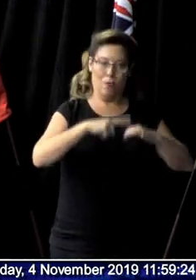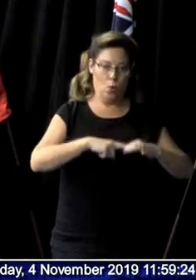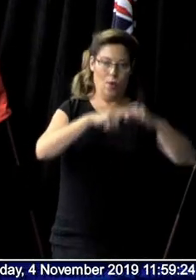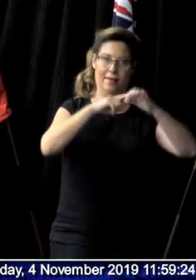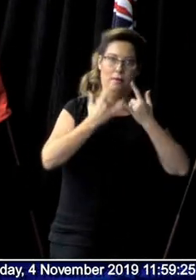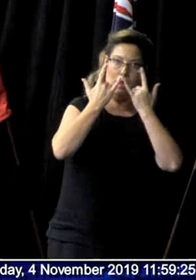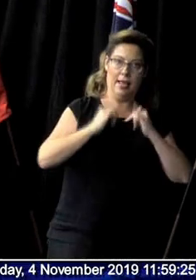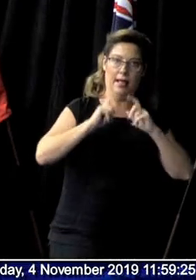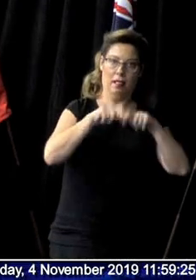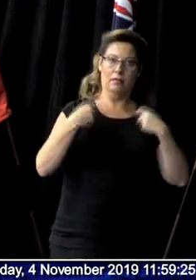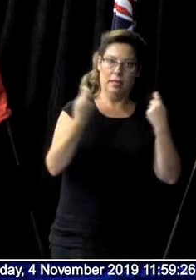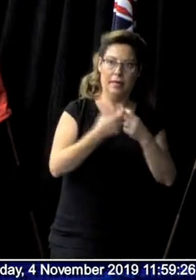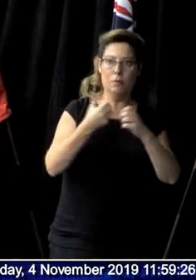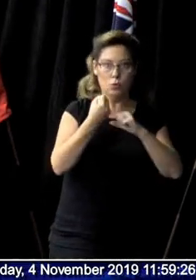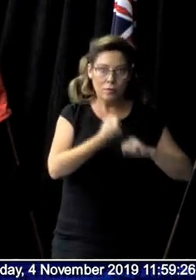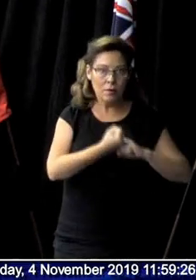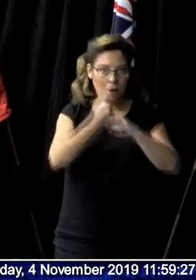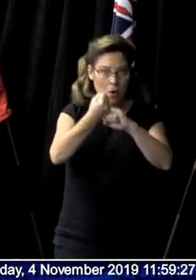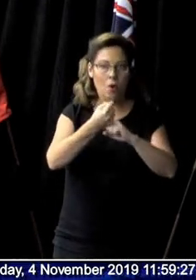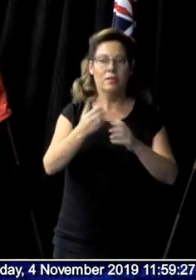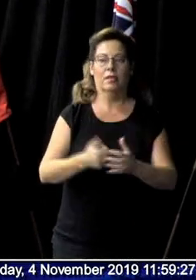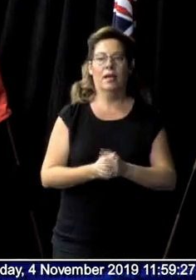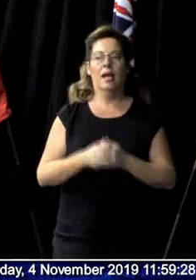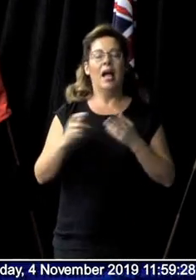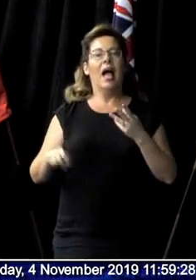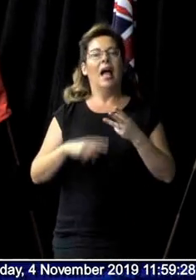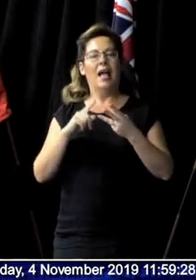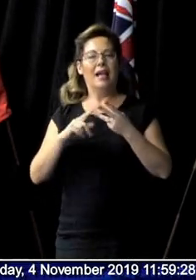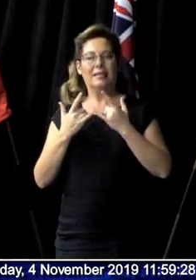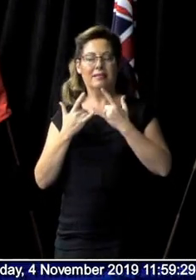who are instructing counsel, and legal representatives for the State of Queensland,